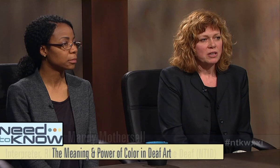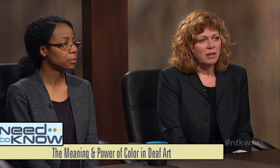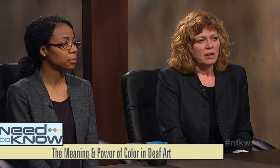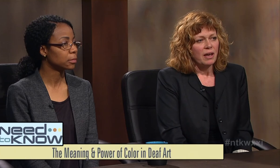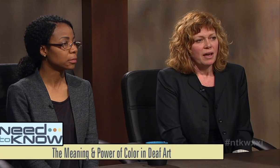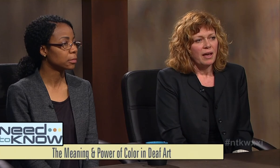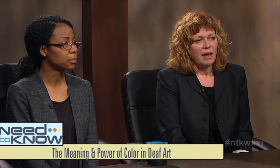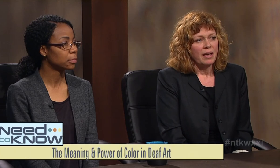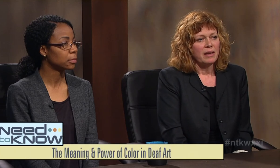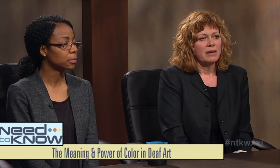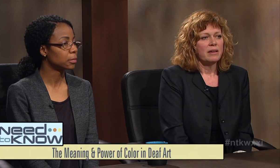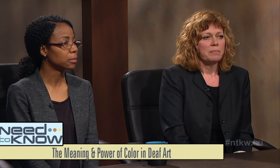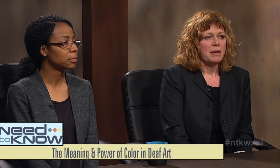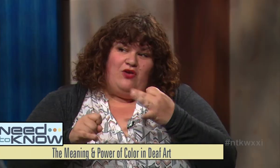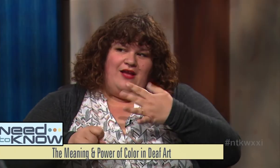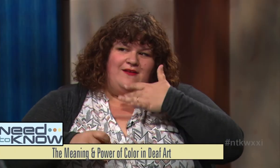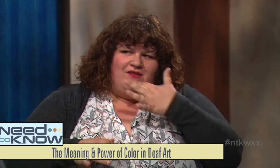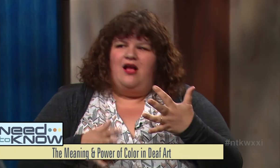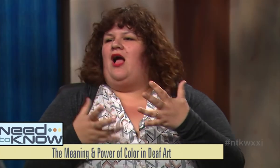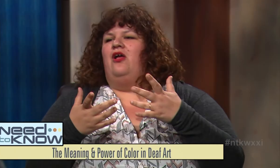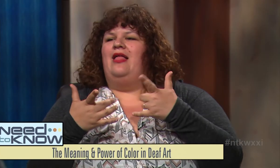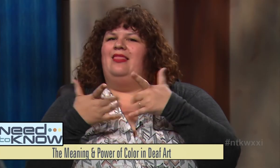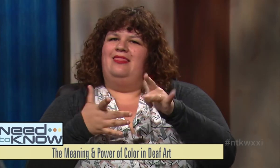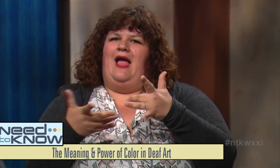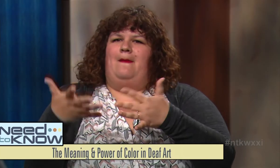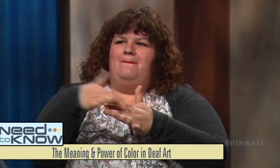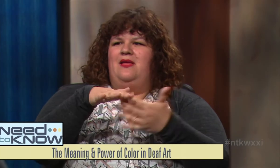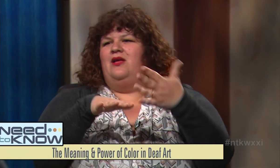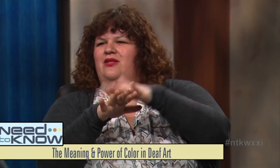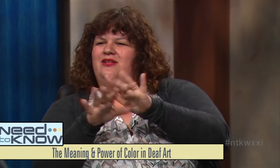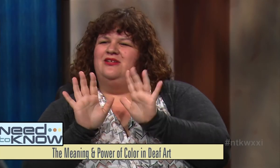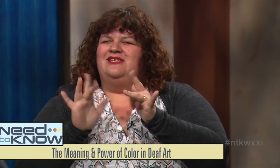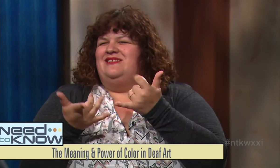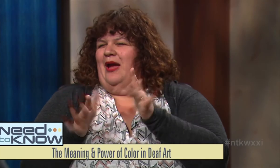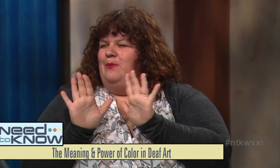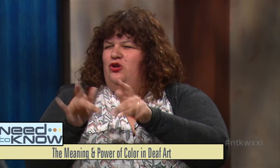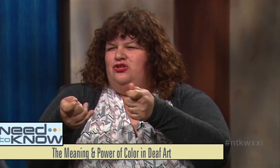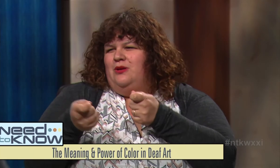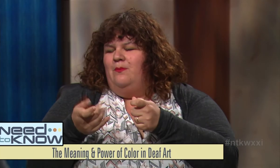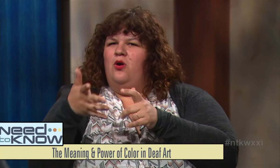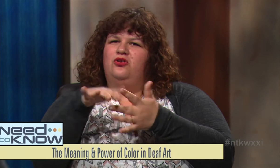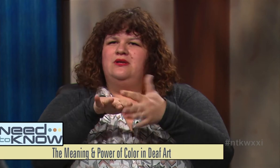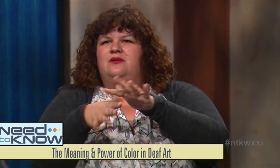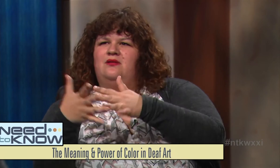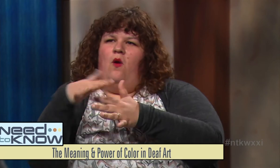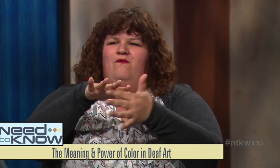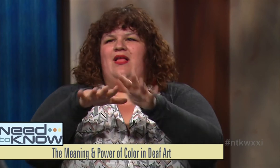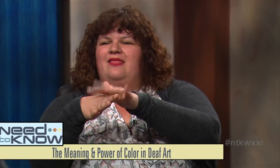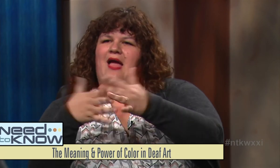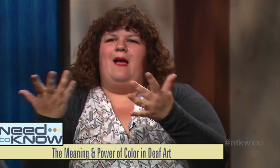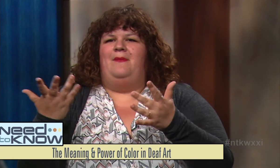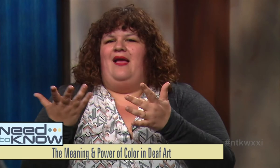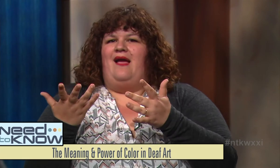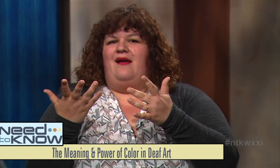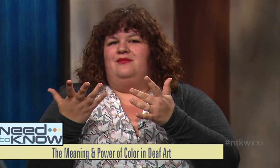COLORS THAT ARE WEAKER BUILD UP ON TOP OF OTHER COLORS AND THERE